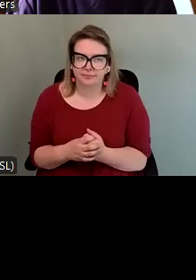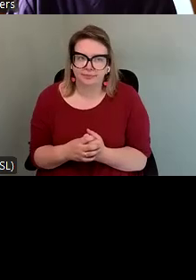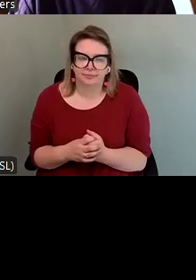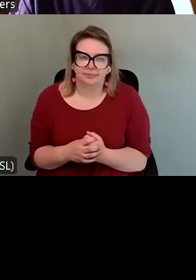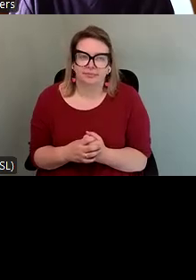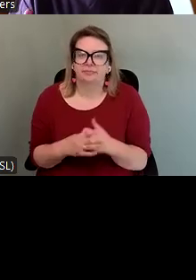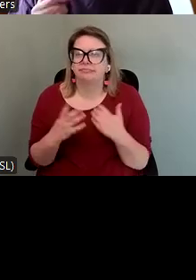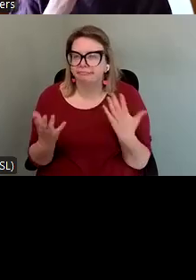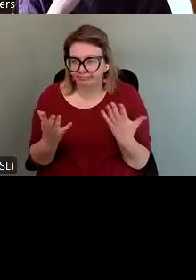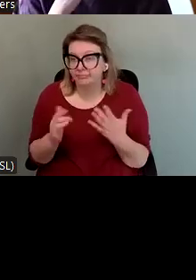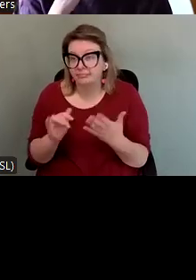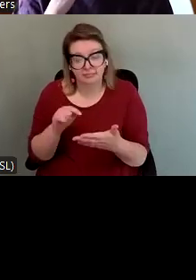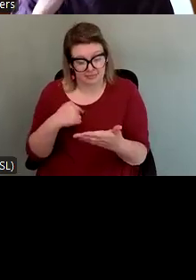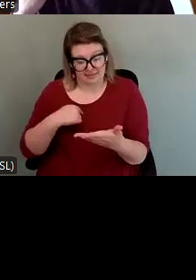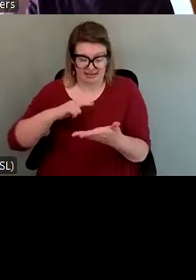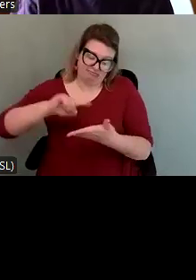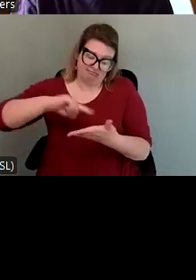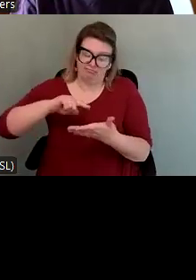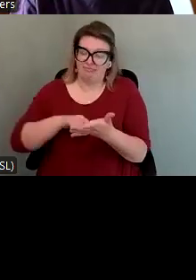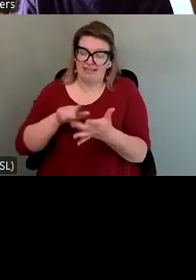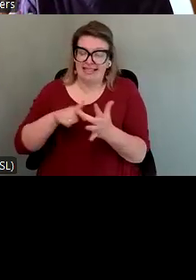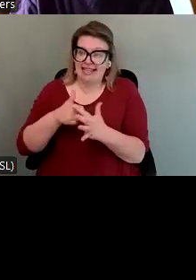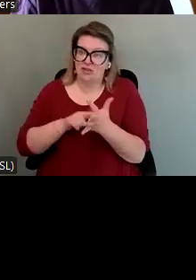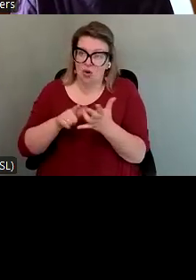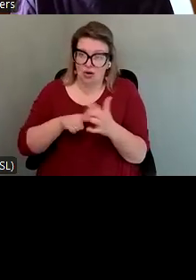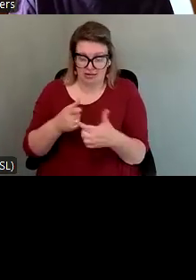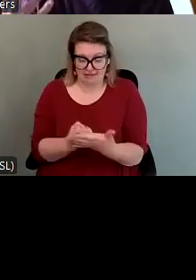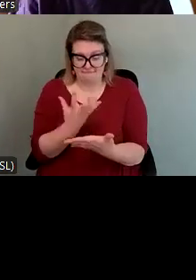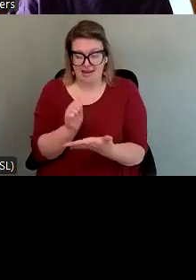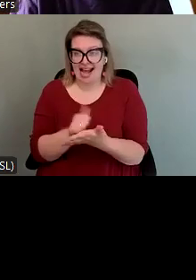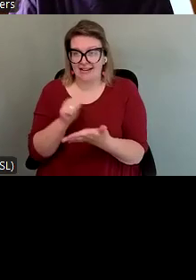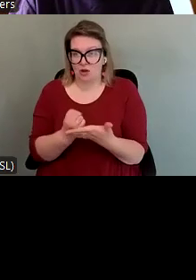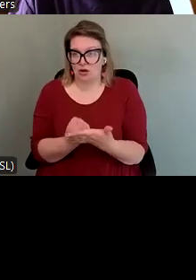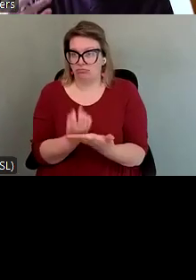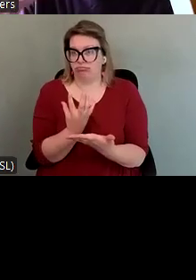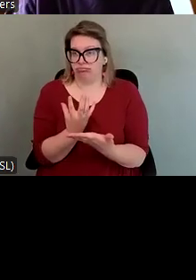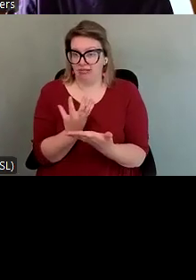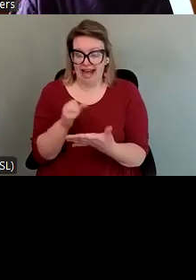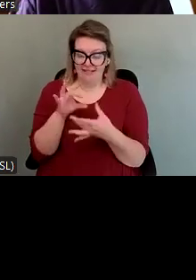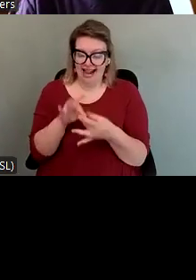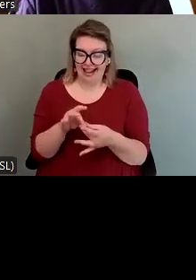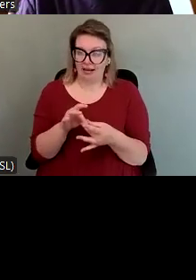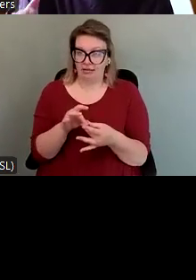If someone is on TikTok and they're served an ad with a link and someone clicks on that ad,